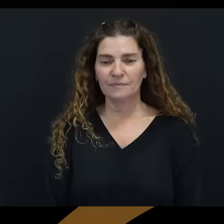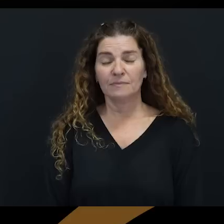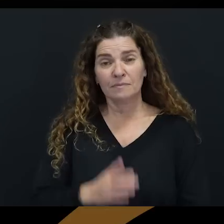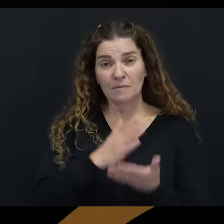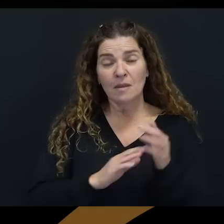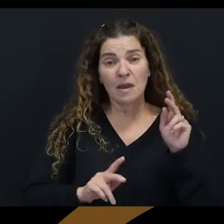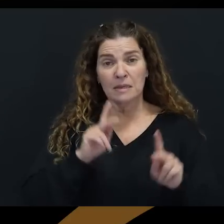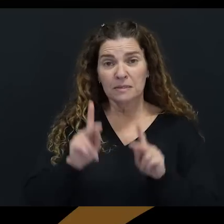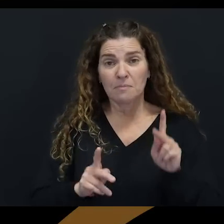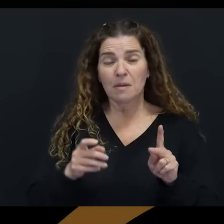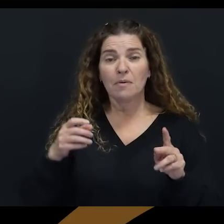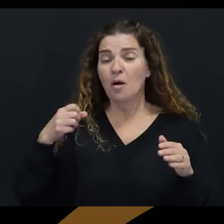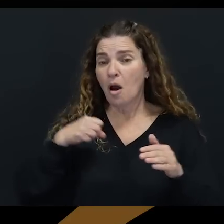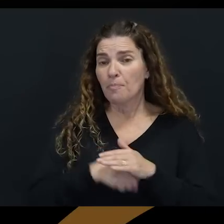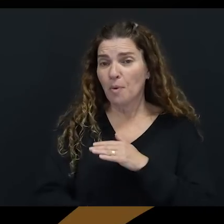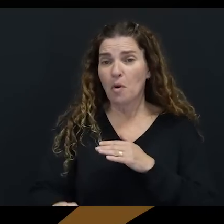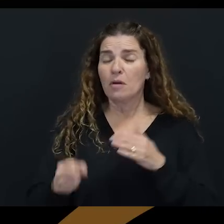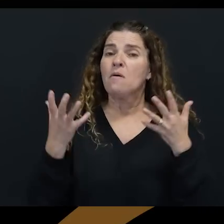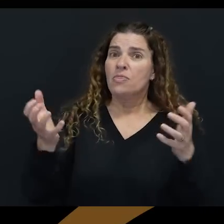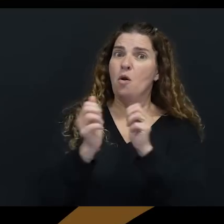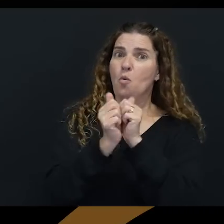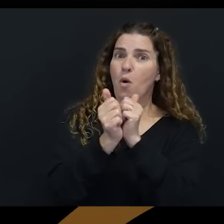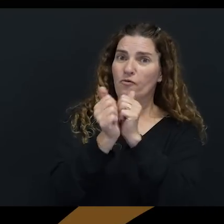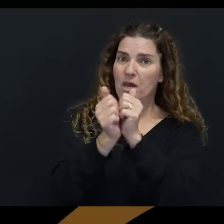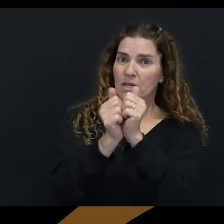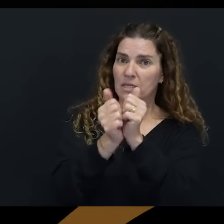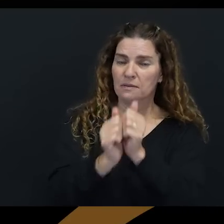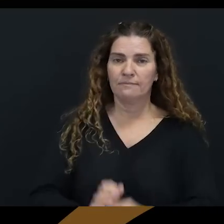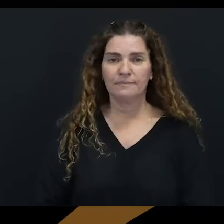“All your Children” (feat The Avalanches) by Jamie xx Some people are just born to race.